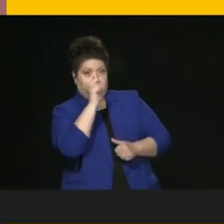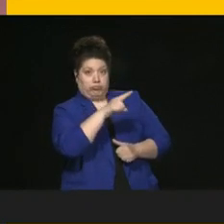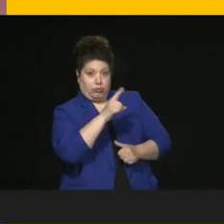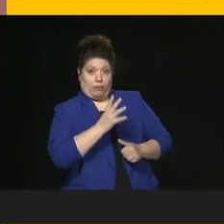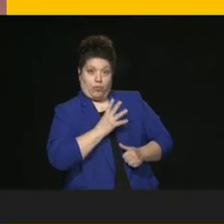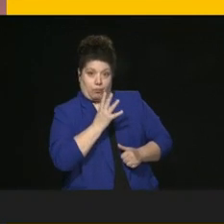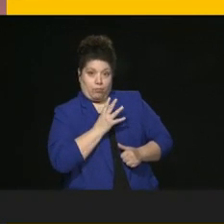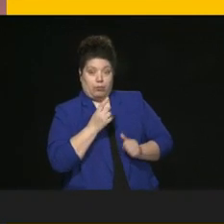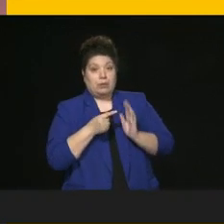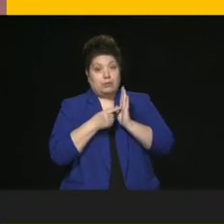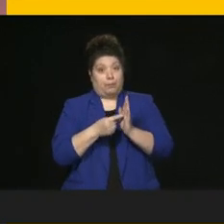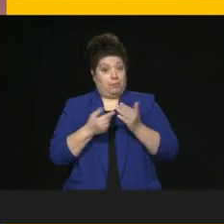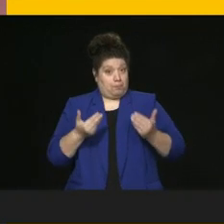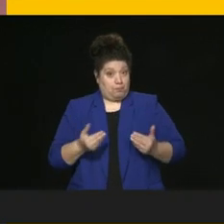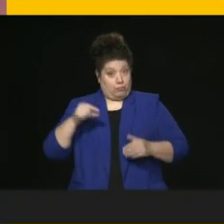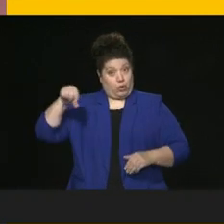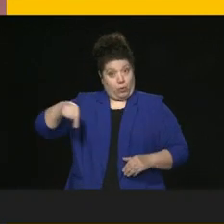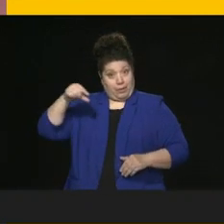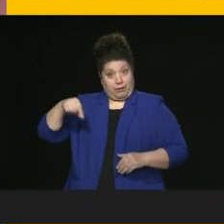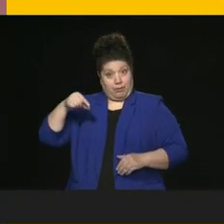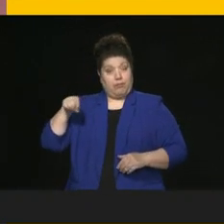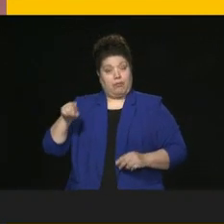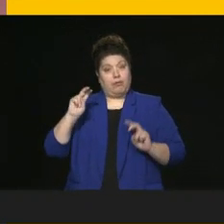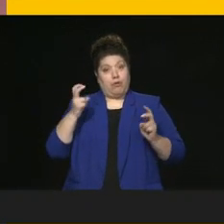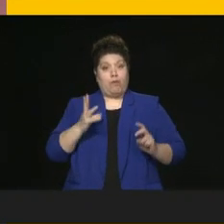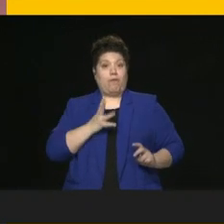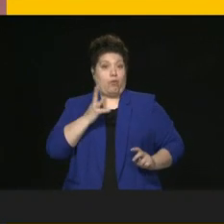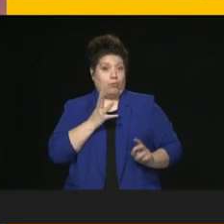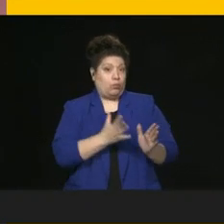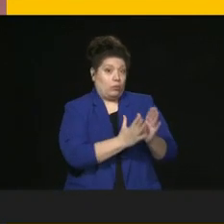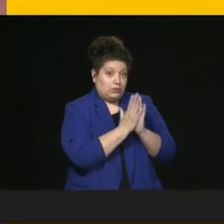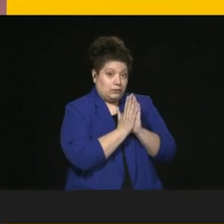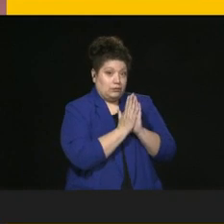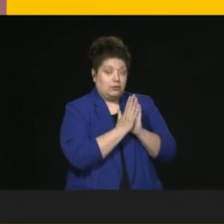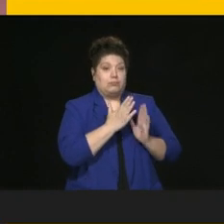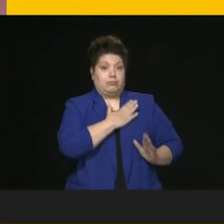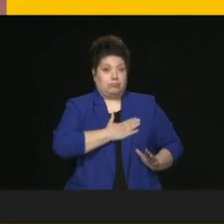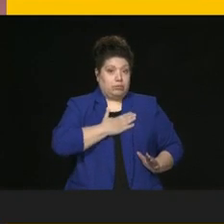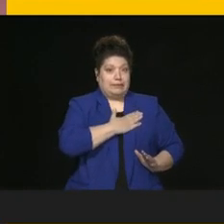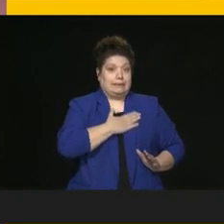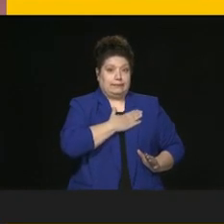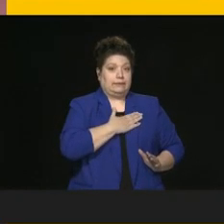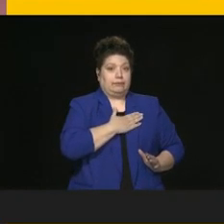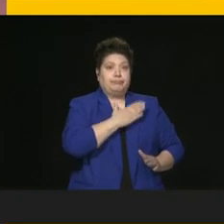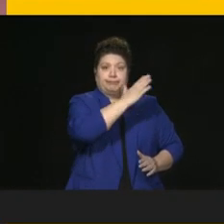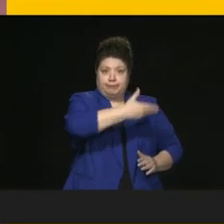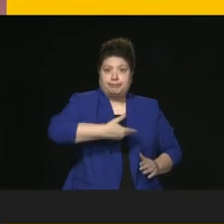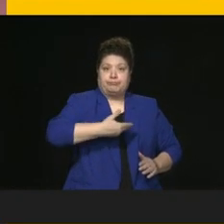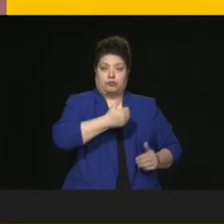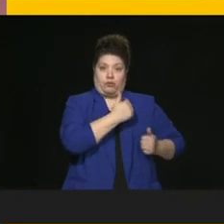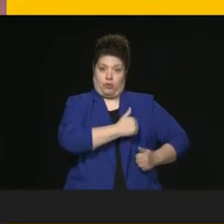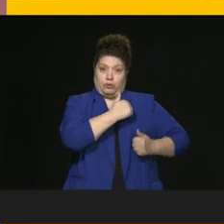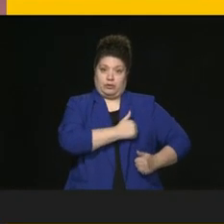GOVERNMENT, SO IN THIS CASE QUÉBEC, MAKES A FORMAL REQUEST FOR THE ASSISTANCE OF THE